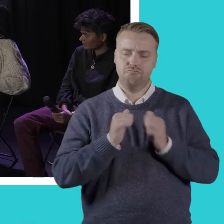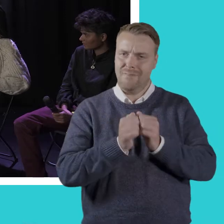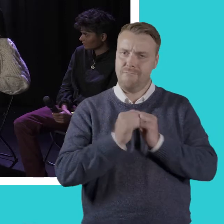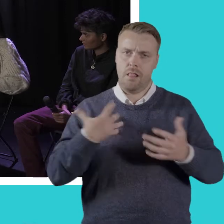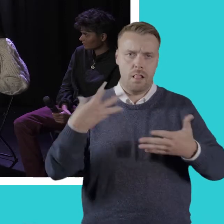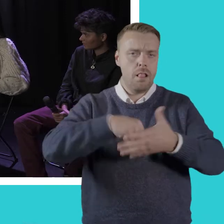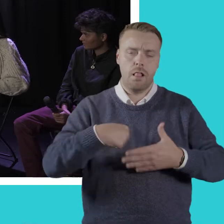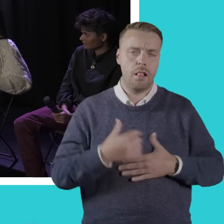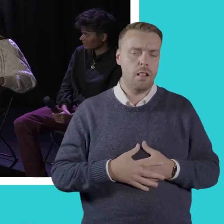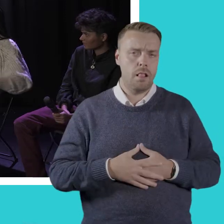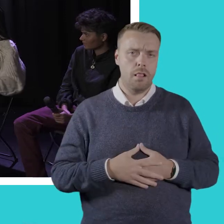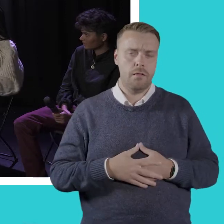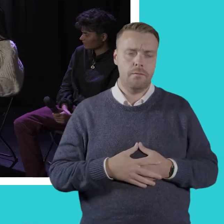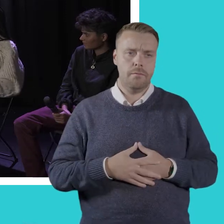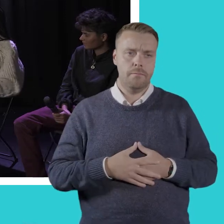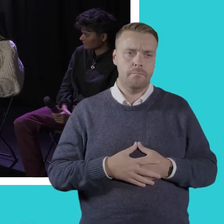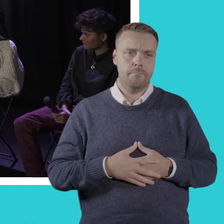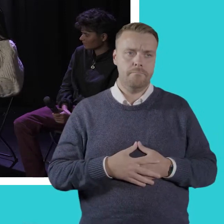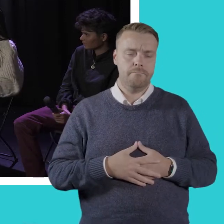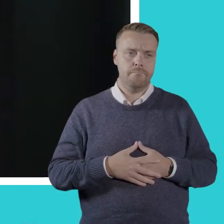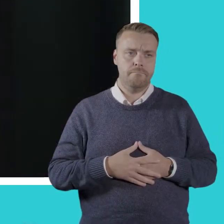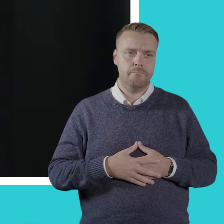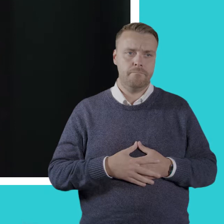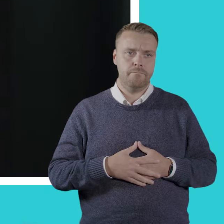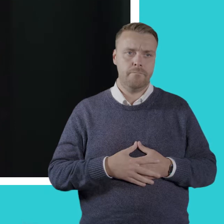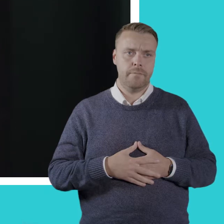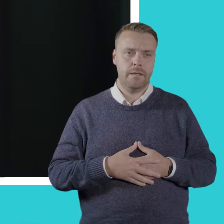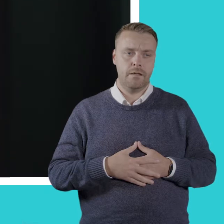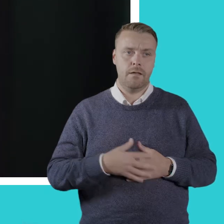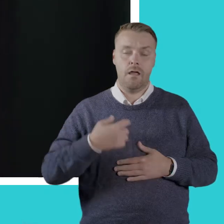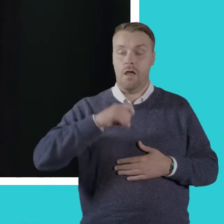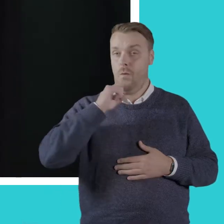I feel that and trigger warning but I'm gonna say some things I've never said before but